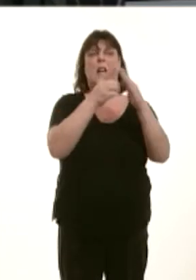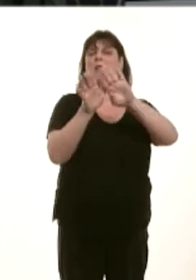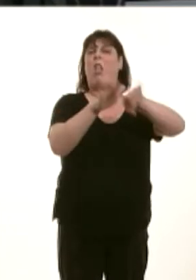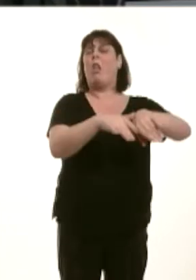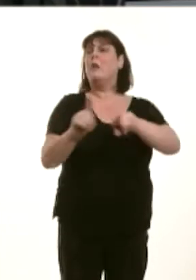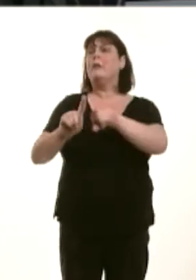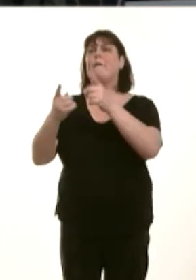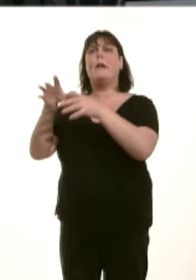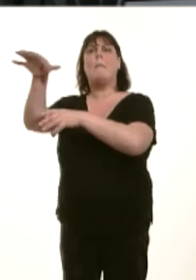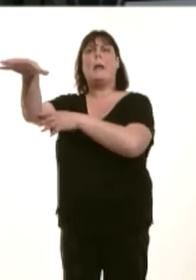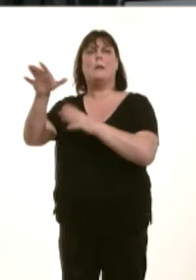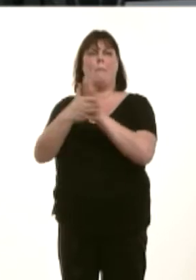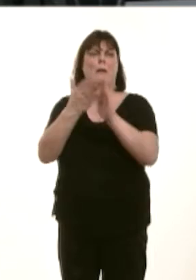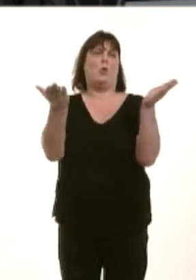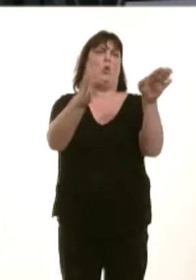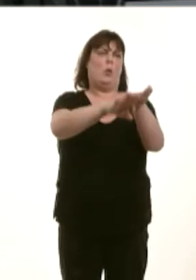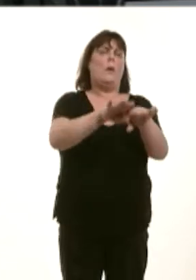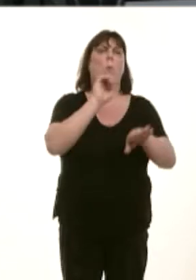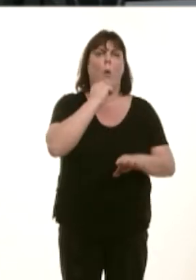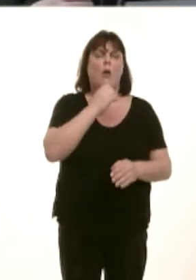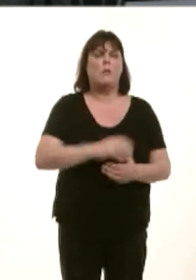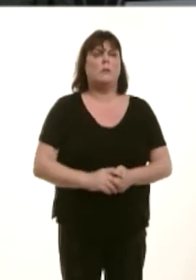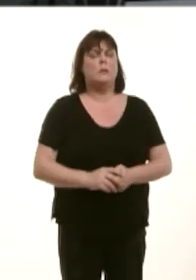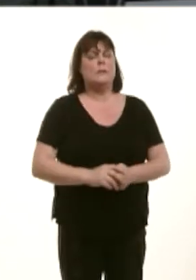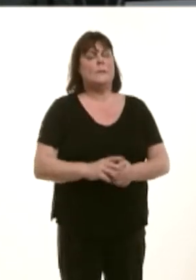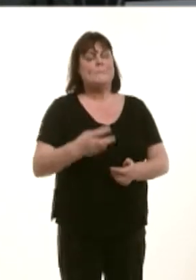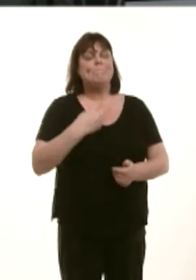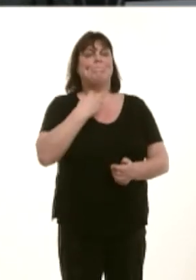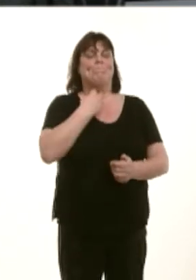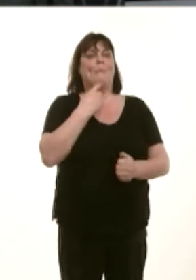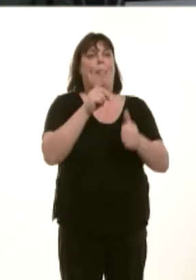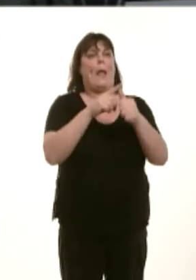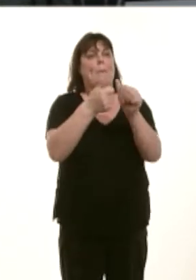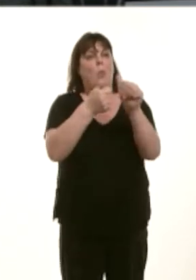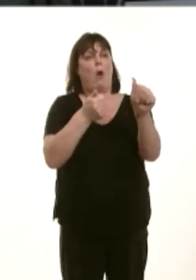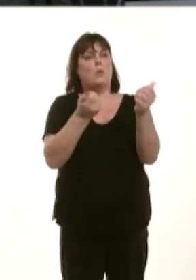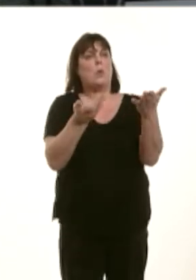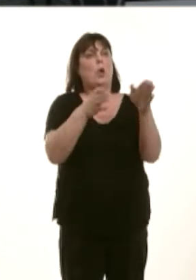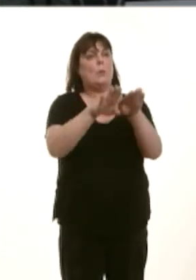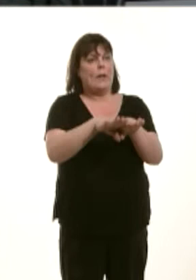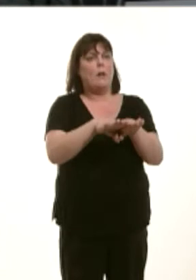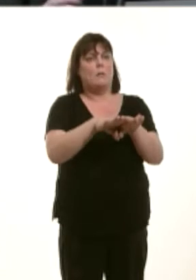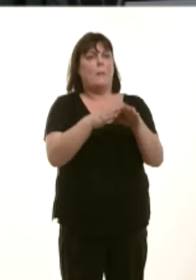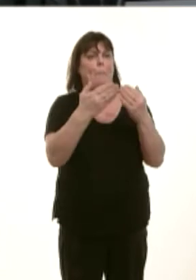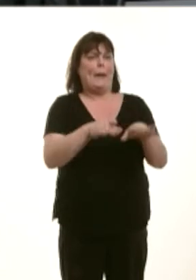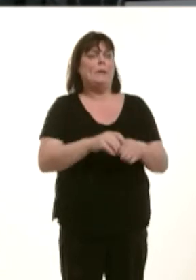It is very disappointing, of course, to see that the abattoir is being stripped, as he said.